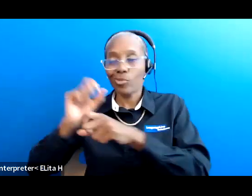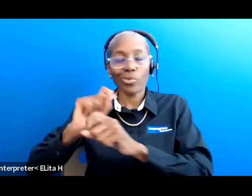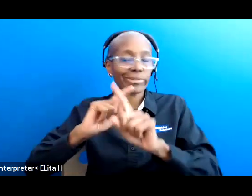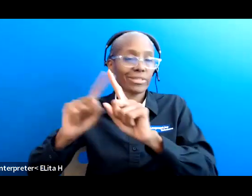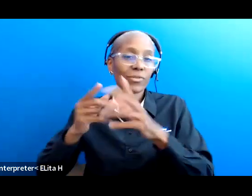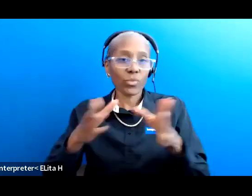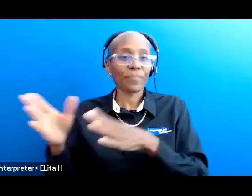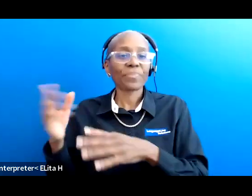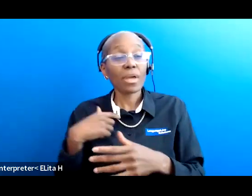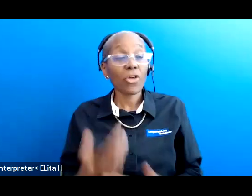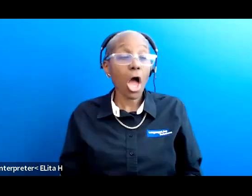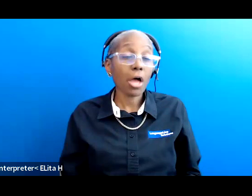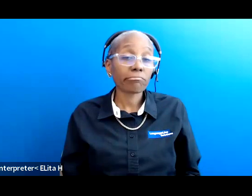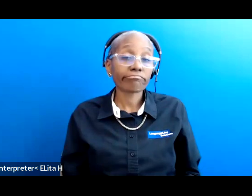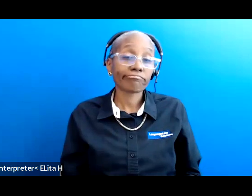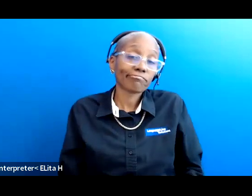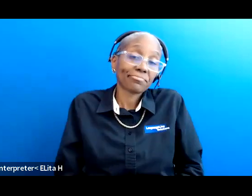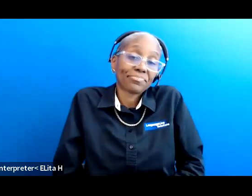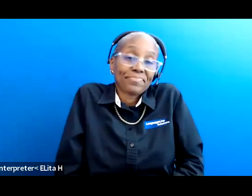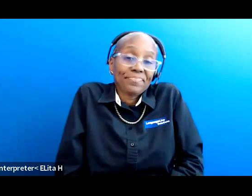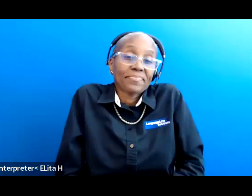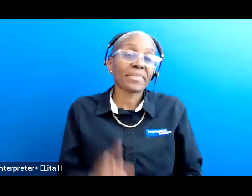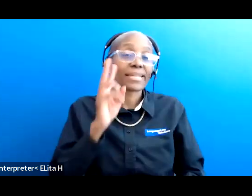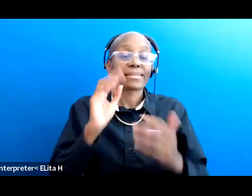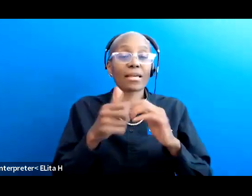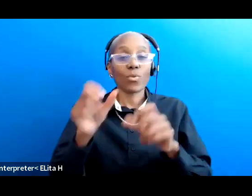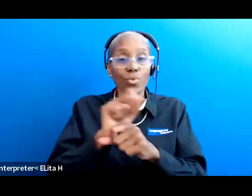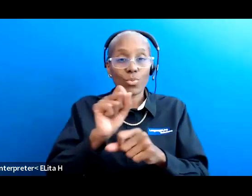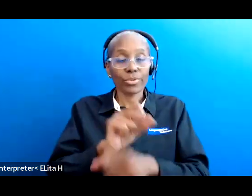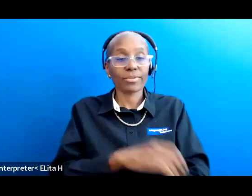But I just thought, well, I'm just going to see how this works. And it worked.